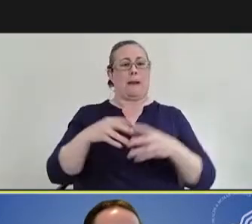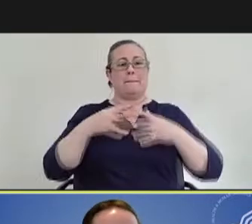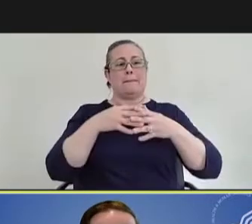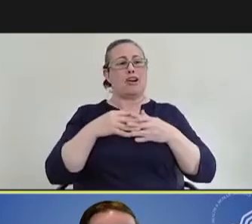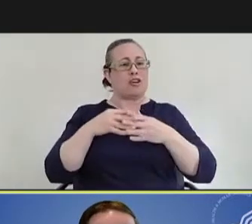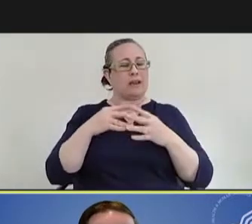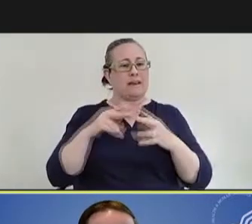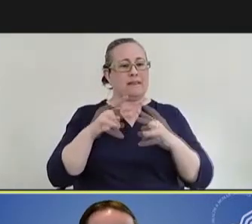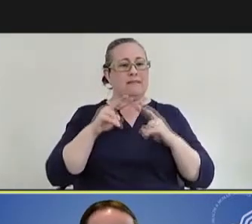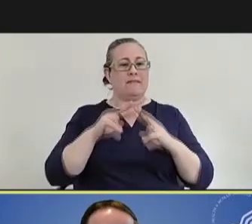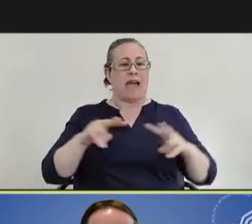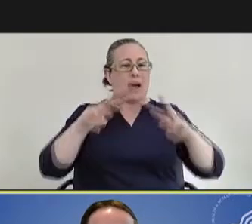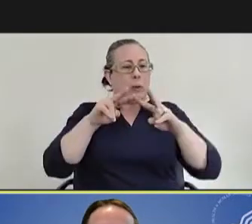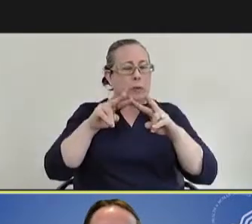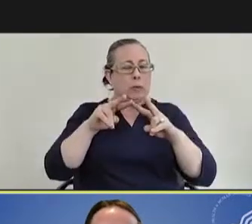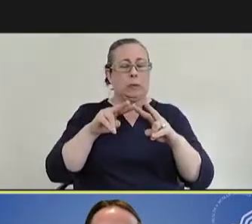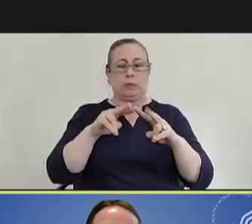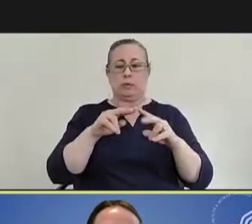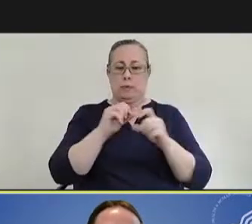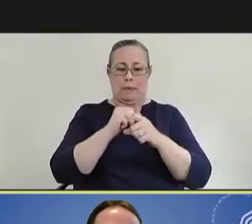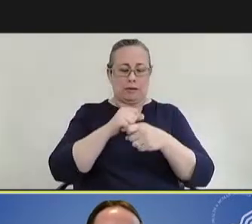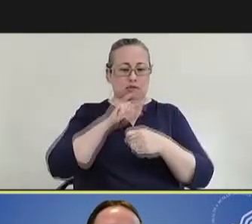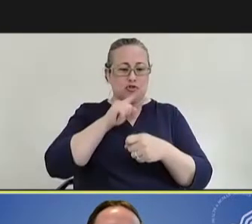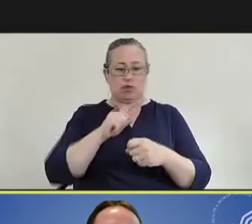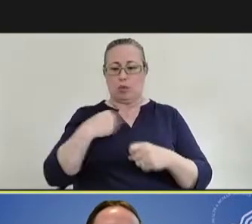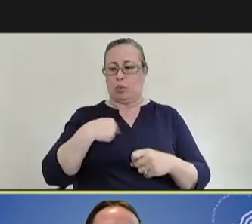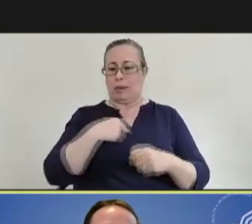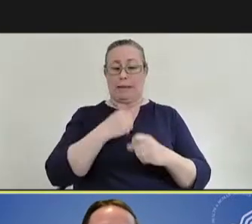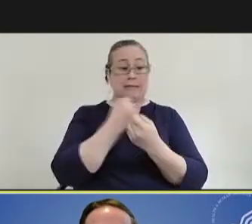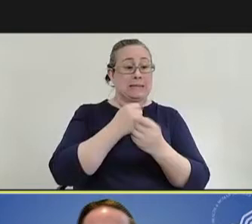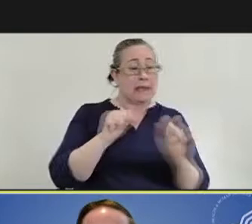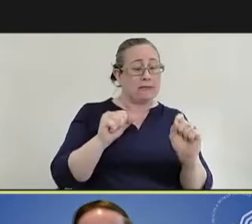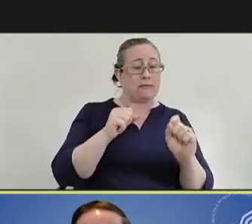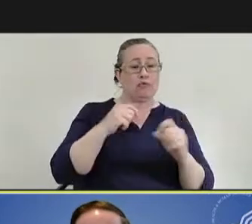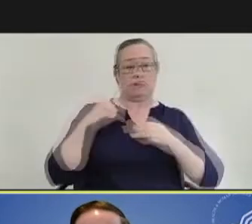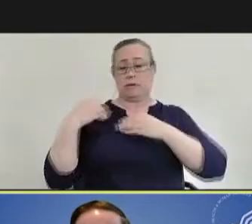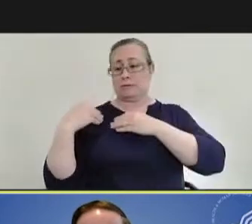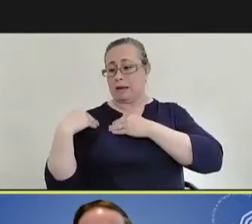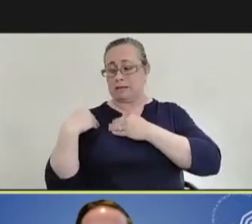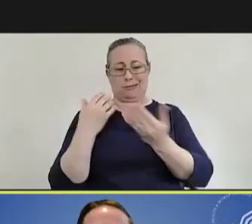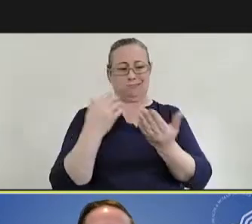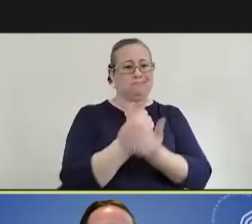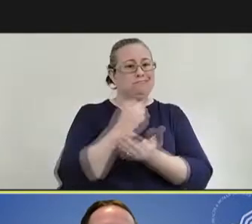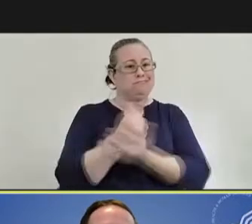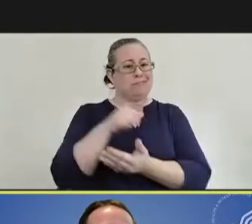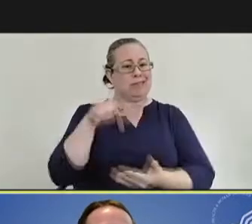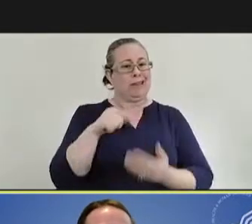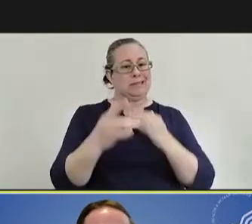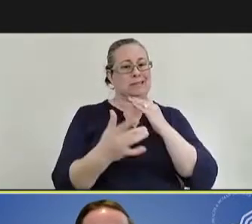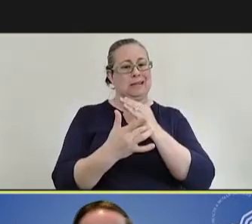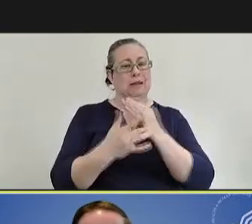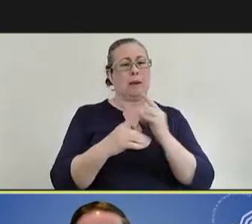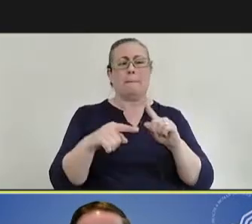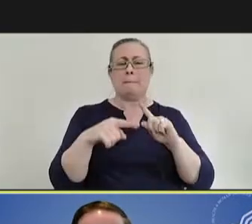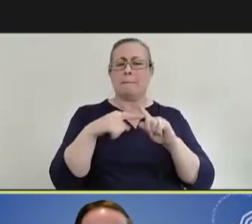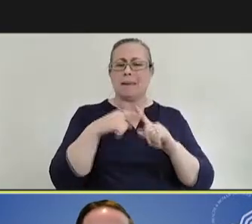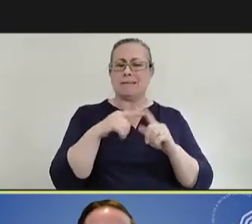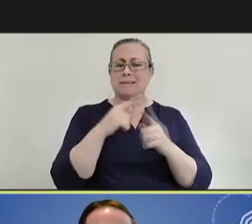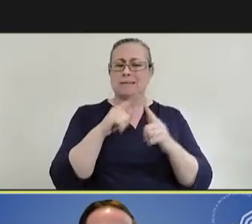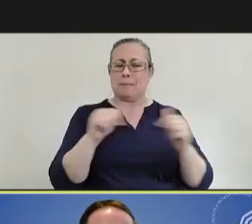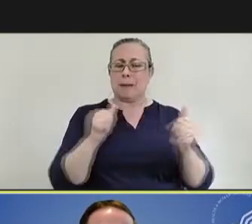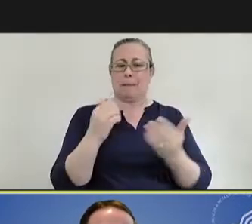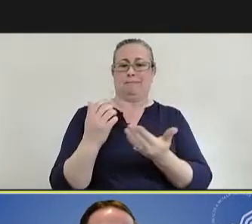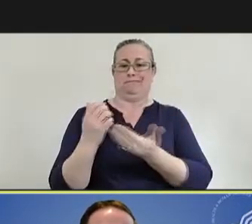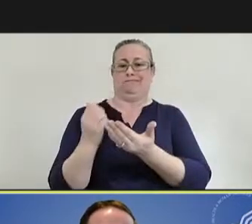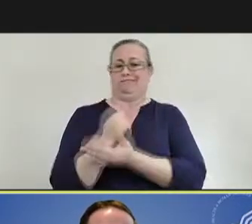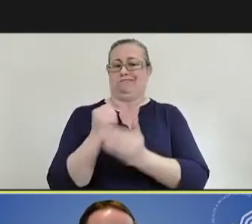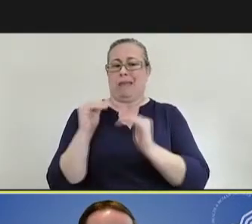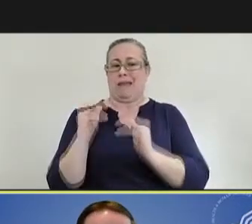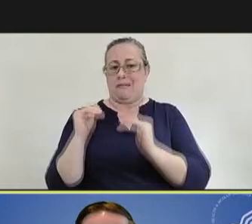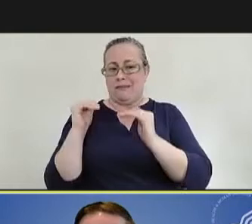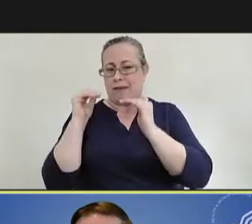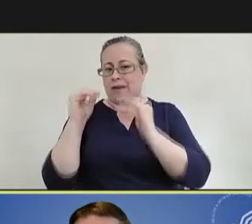we are able to safely and responsibly use these technologies while harnessing the advances for the